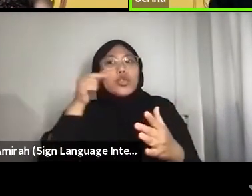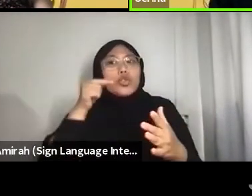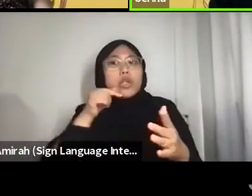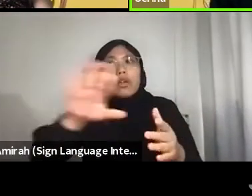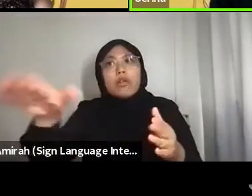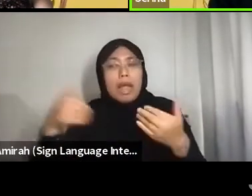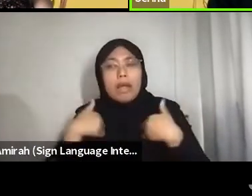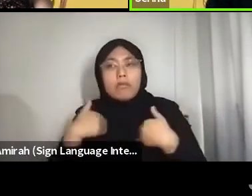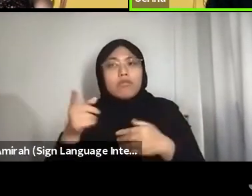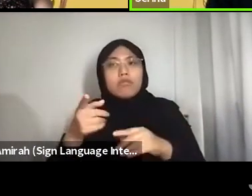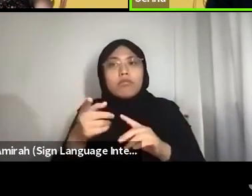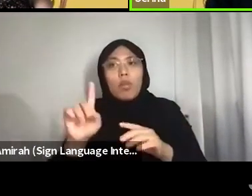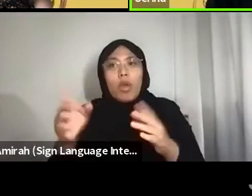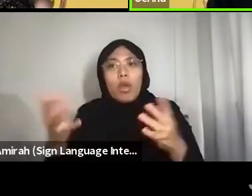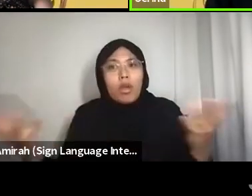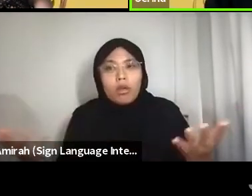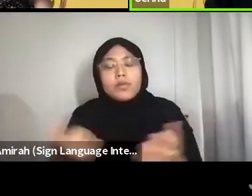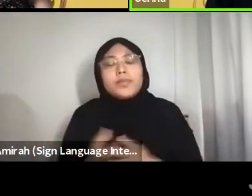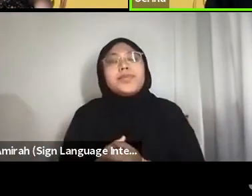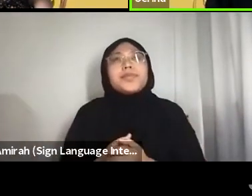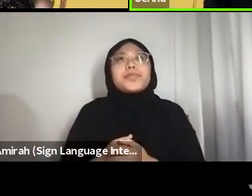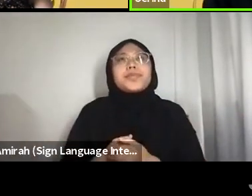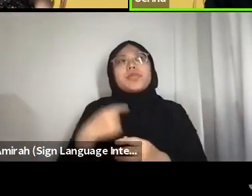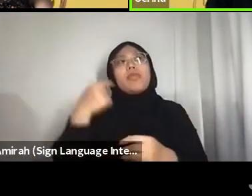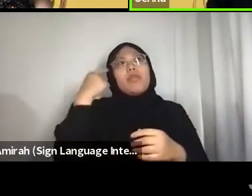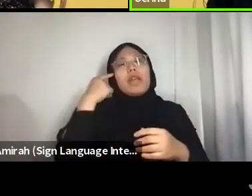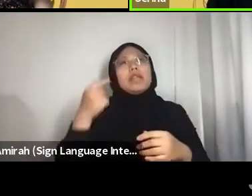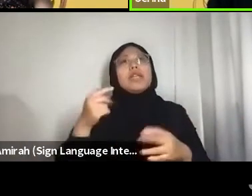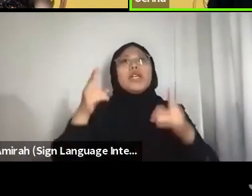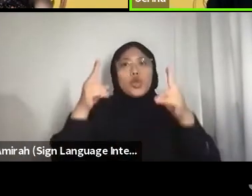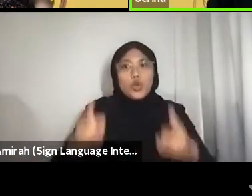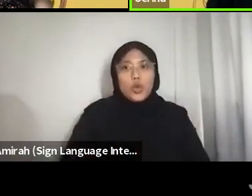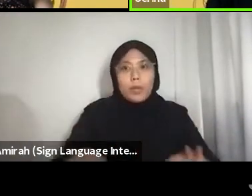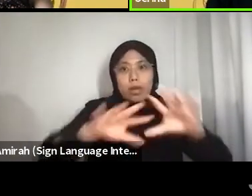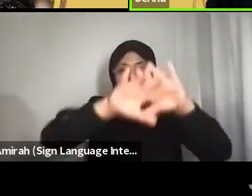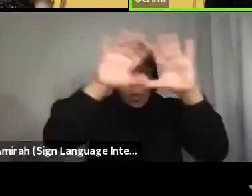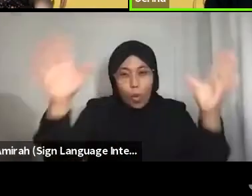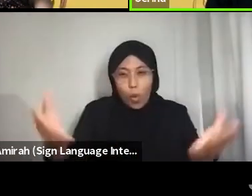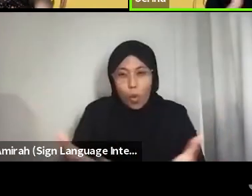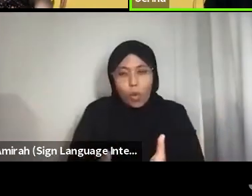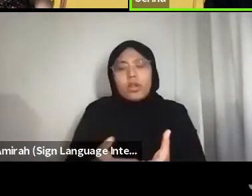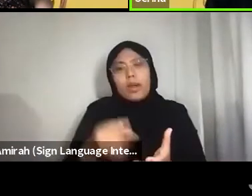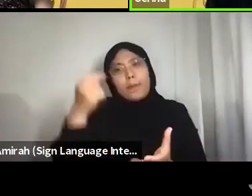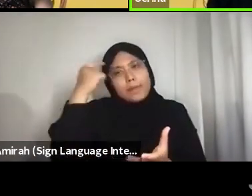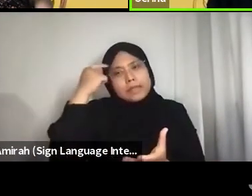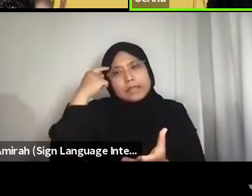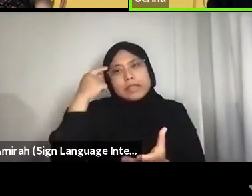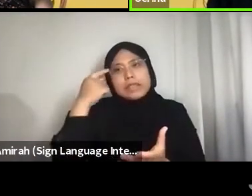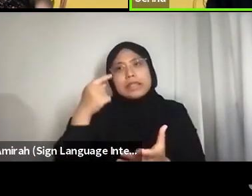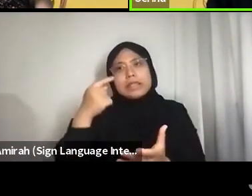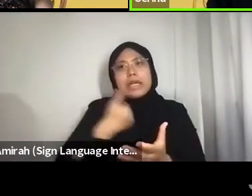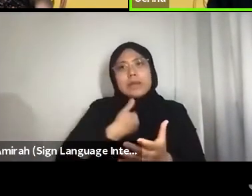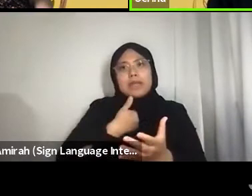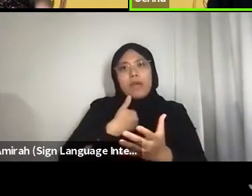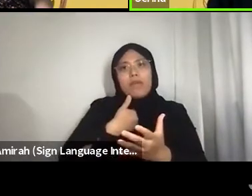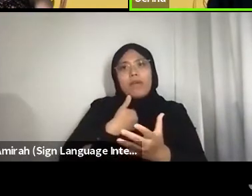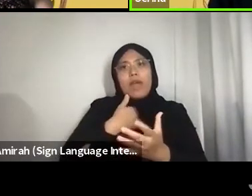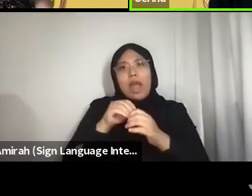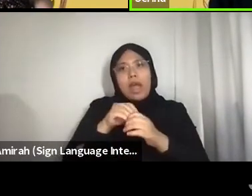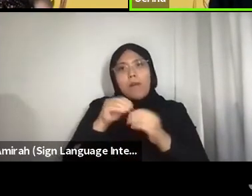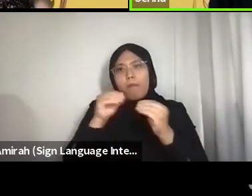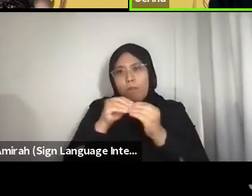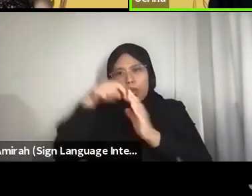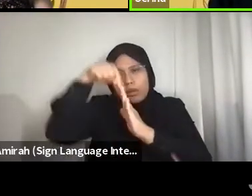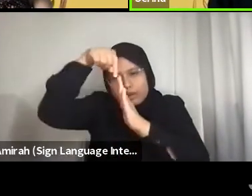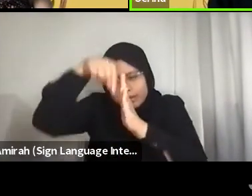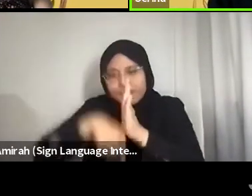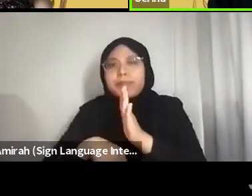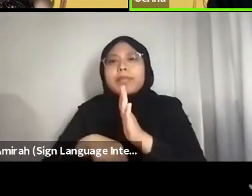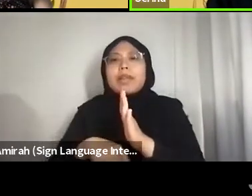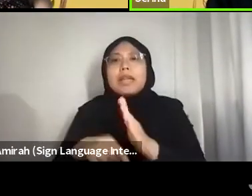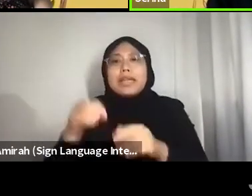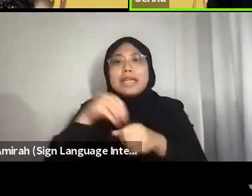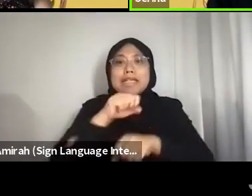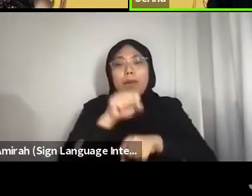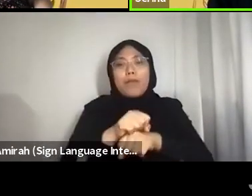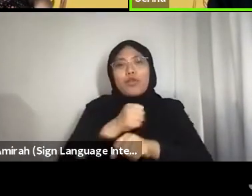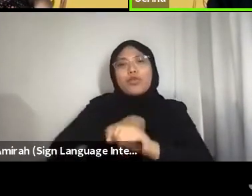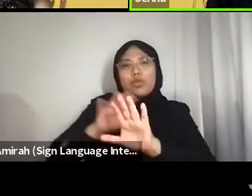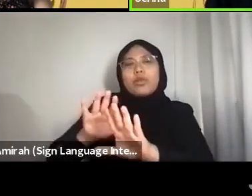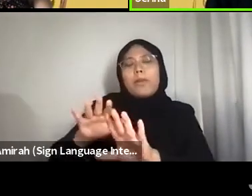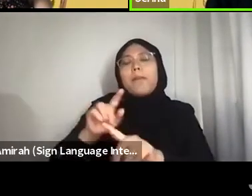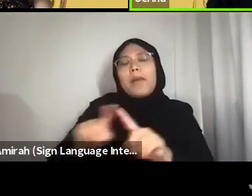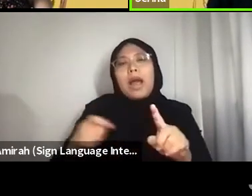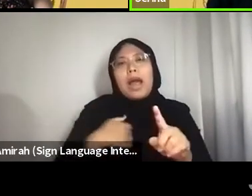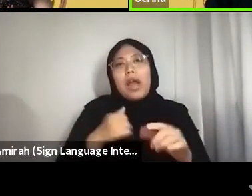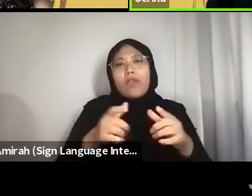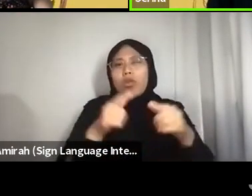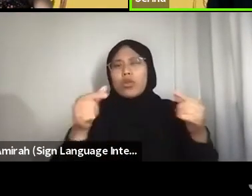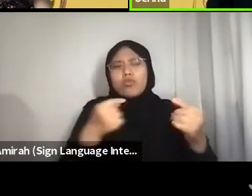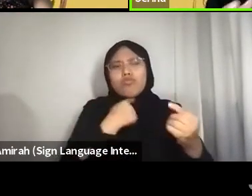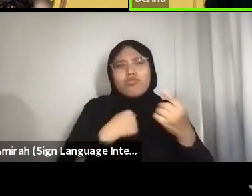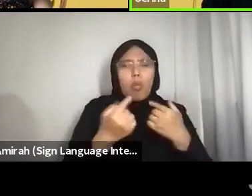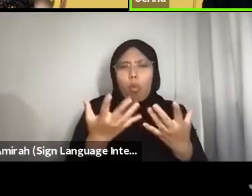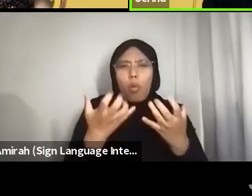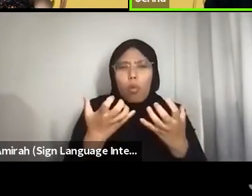I think humans as a whole need to think beyond themselves. I think in Singapore—no offense—there is a great desire to achieve for yourself.